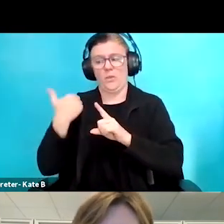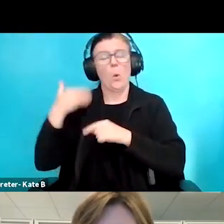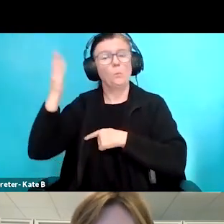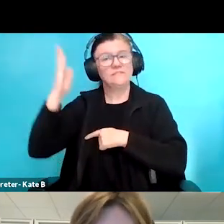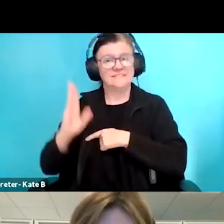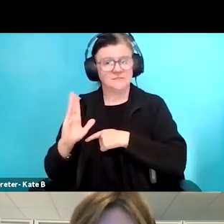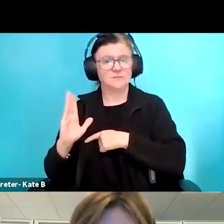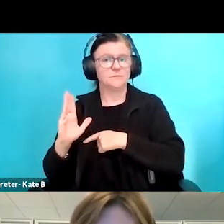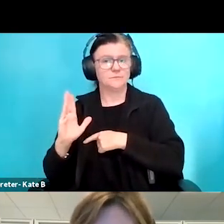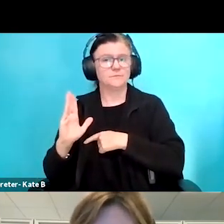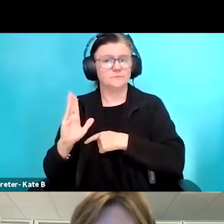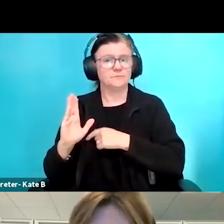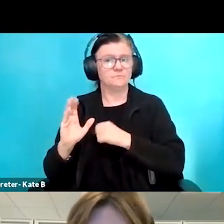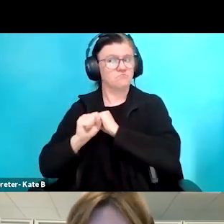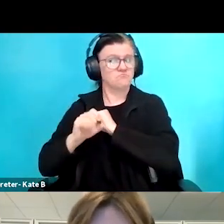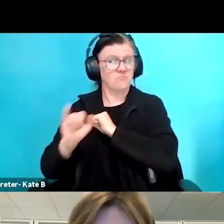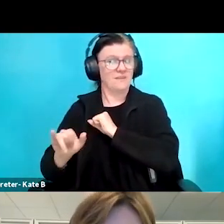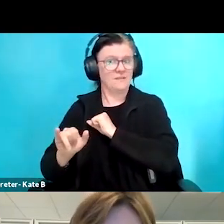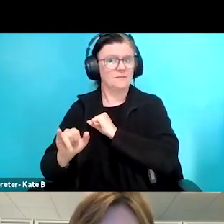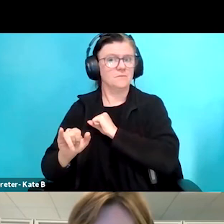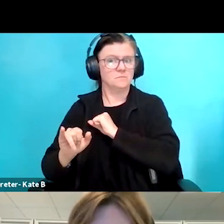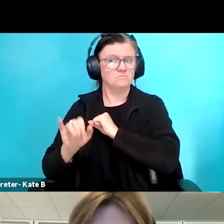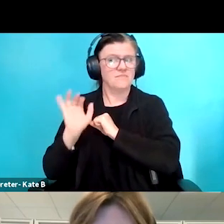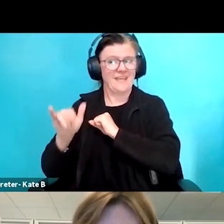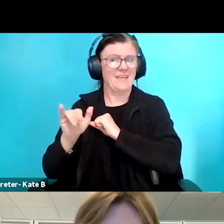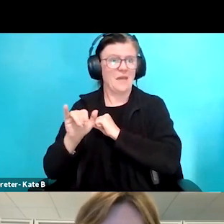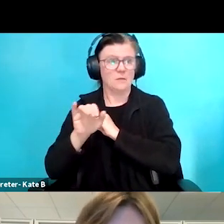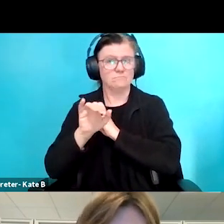So I’m just promoting that one which is archived and you can find the link to that and watch but